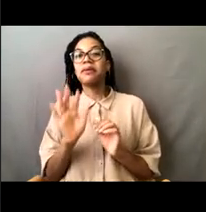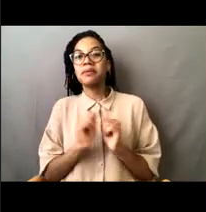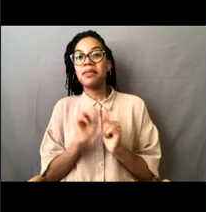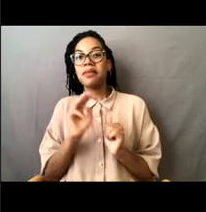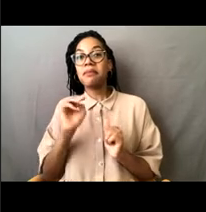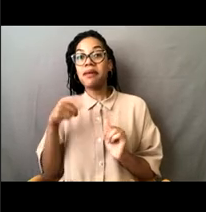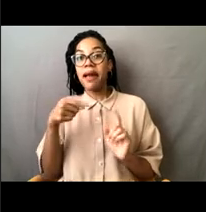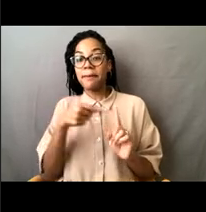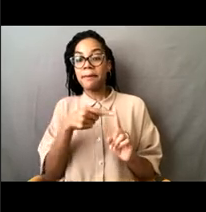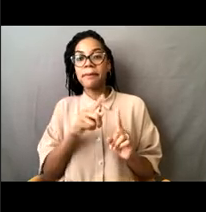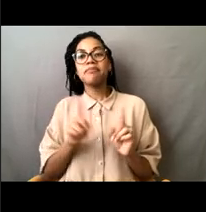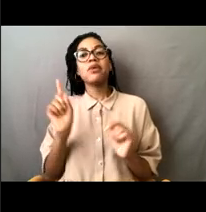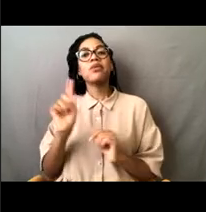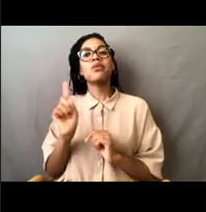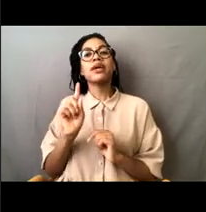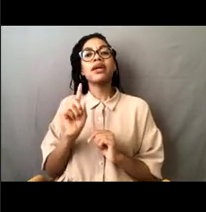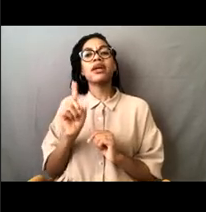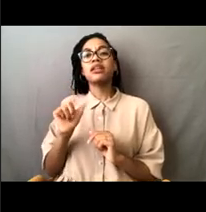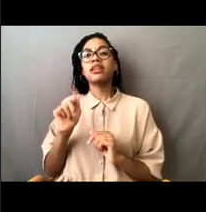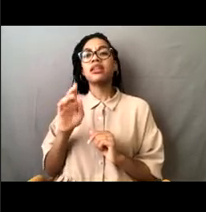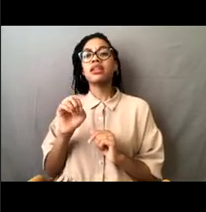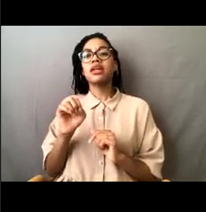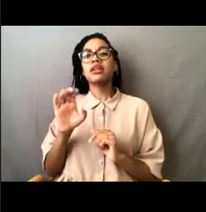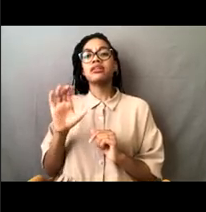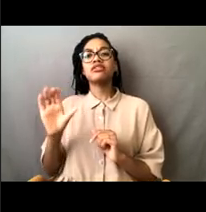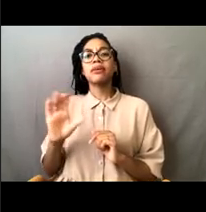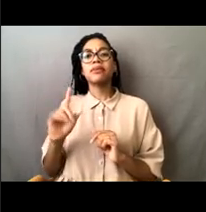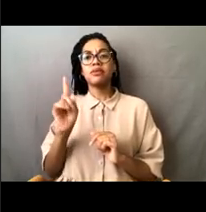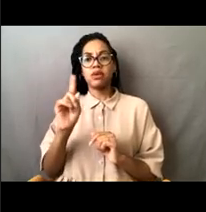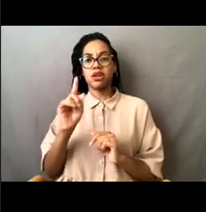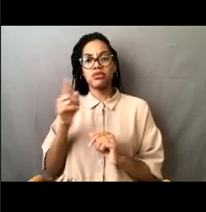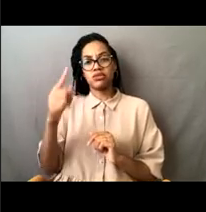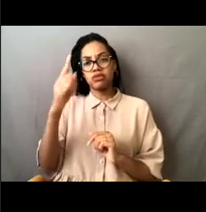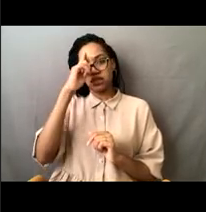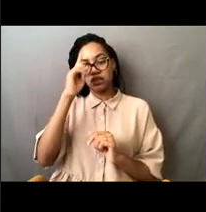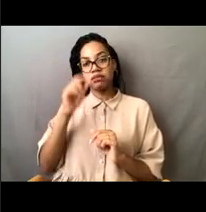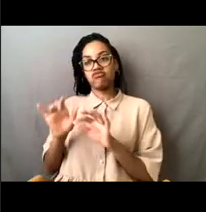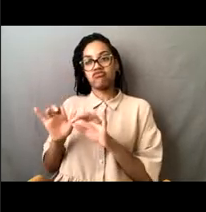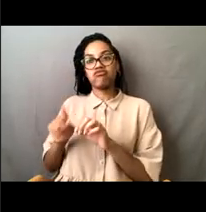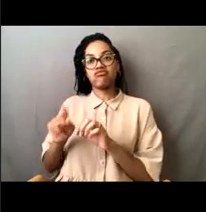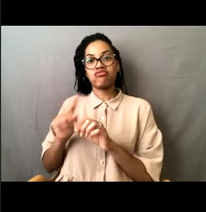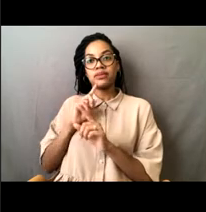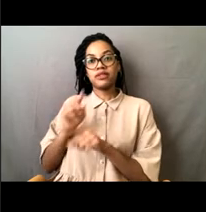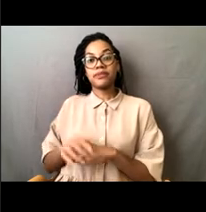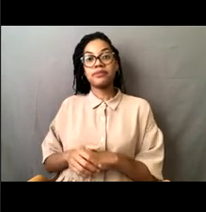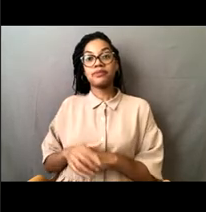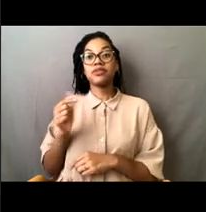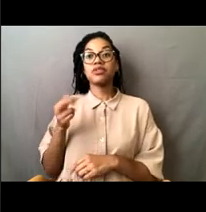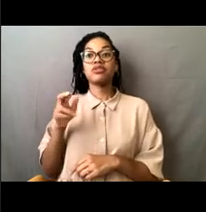but put in the chat where you think Lake Champlain is. [Grace] Okay, this is Grace from the chat box.